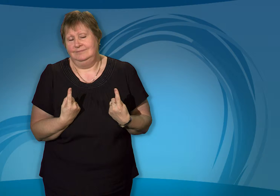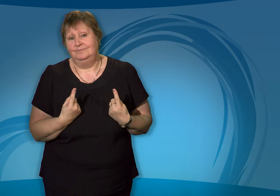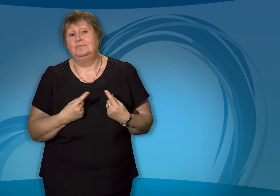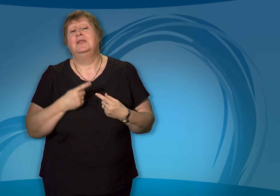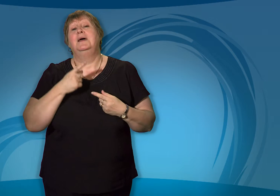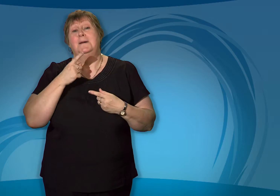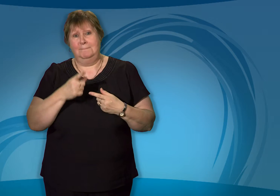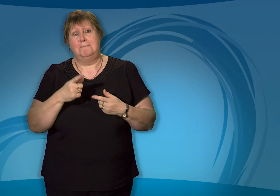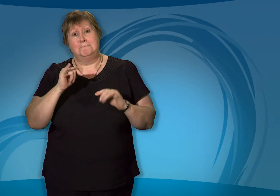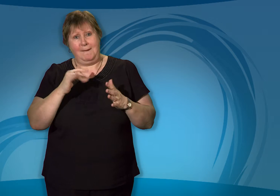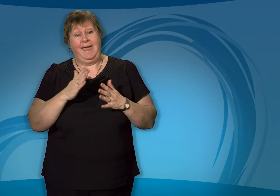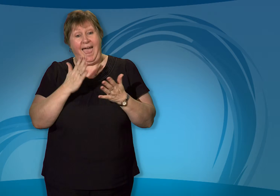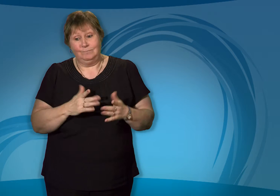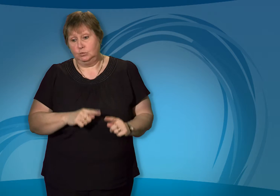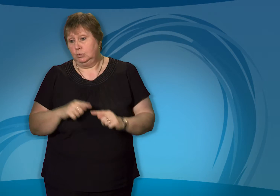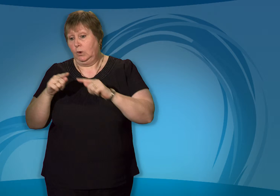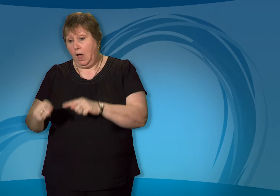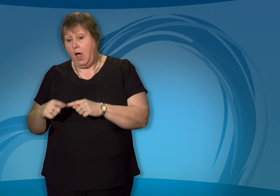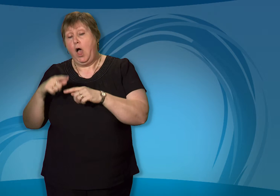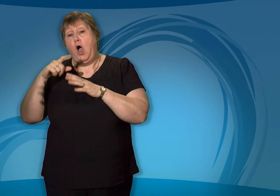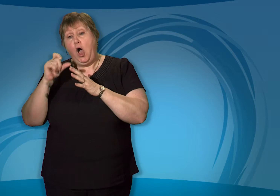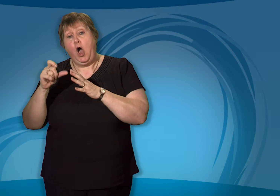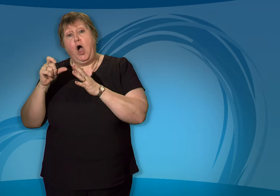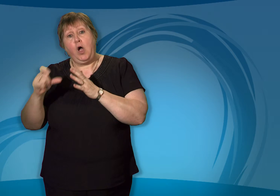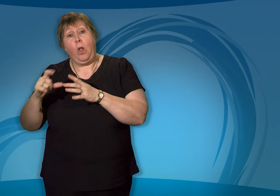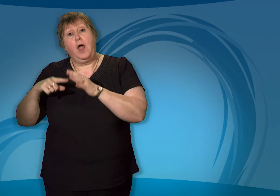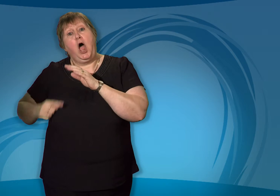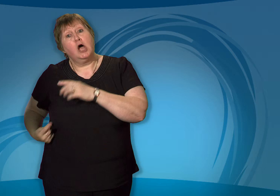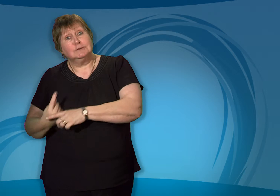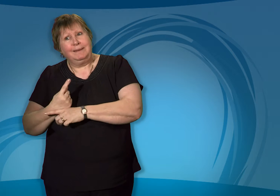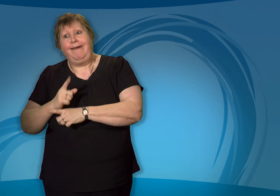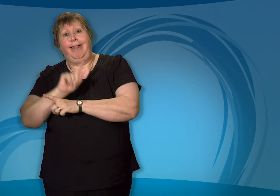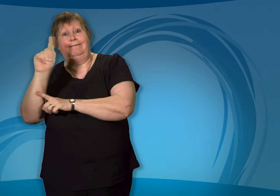Therefore, you may have to undergo a colonoscopy at a later date.